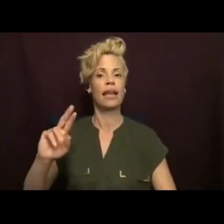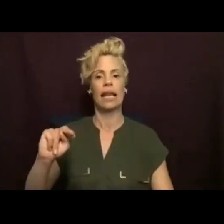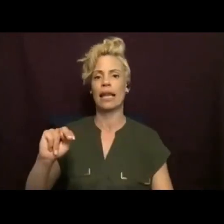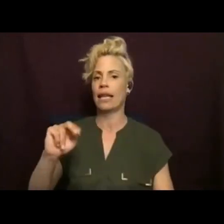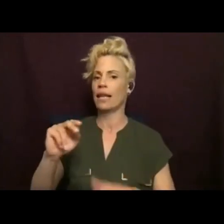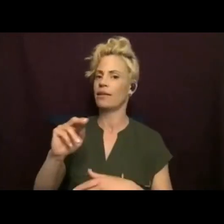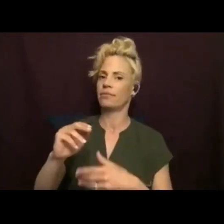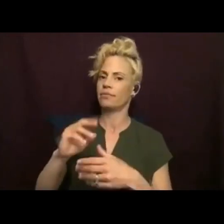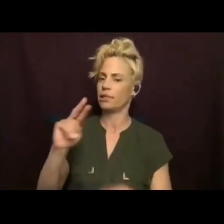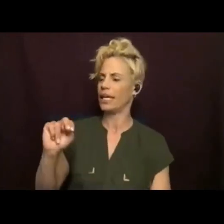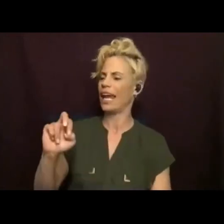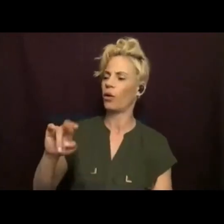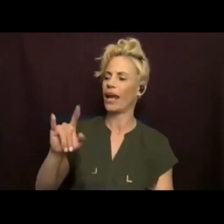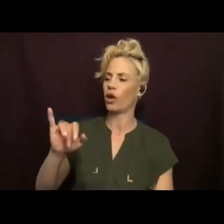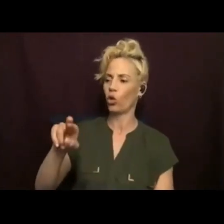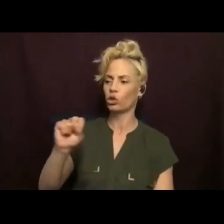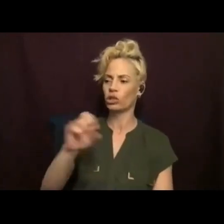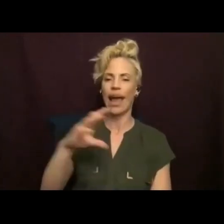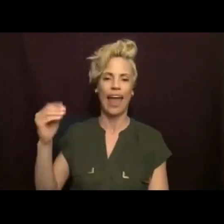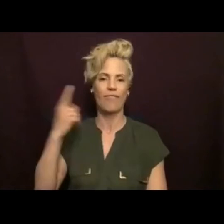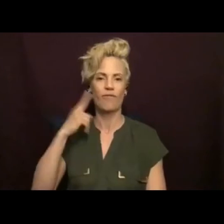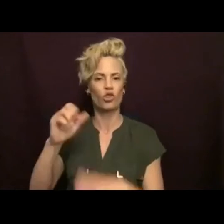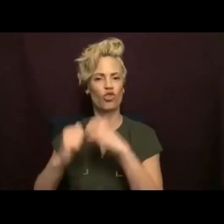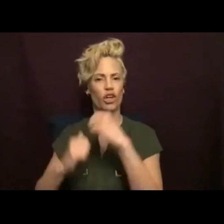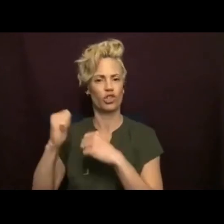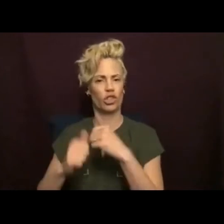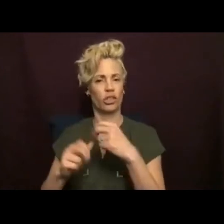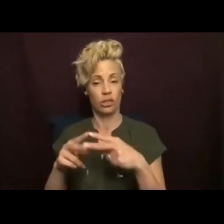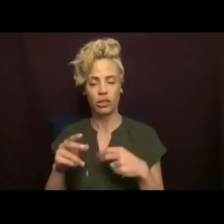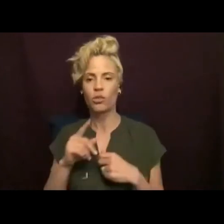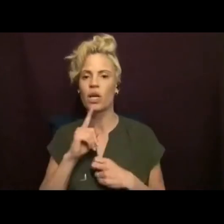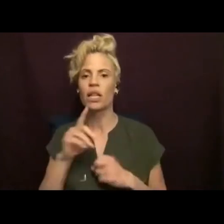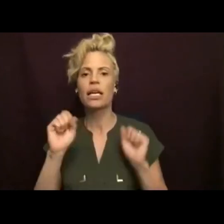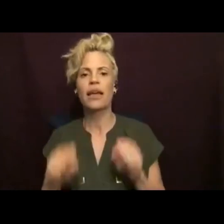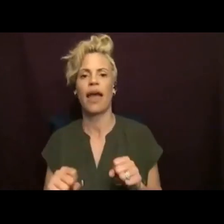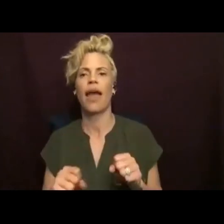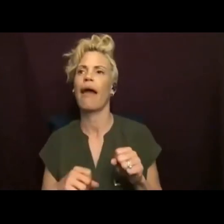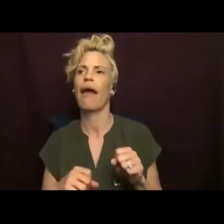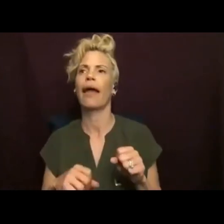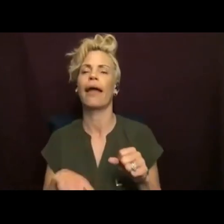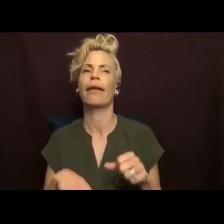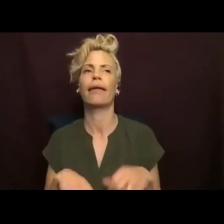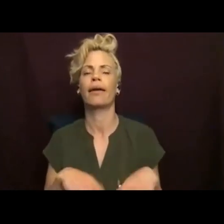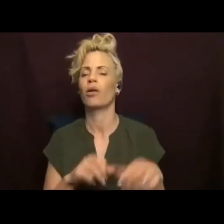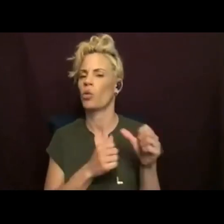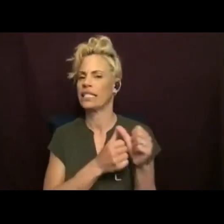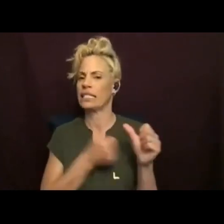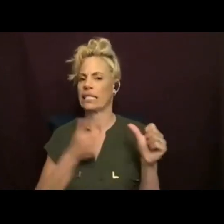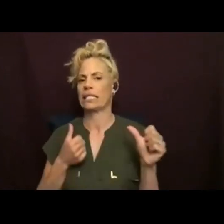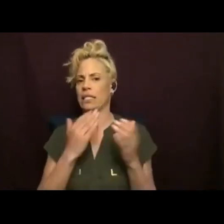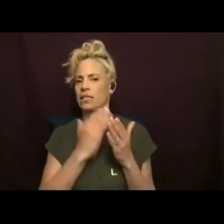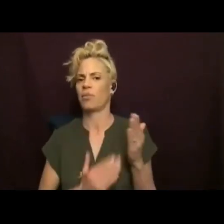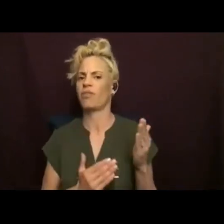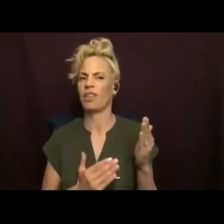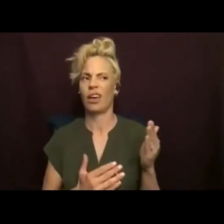in particular that can resist some of the tendencies and tropes that readers sometimes expect